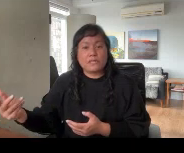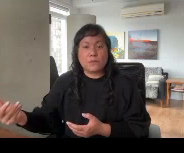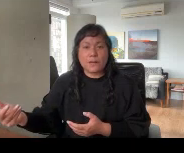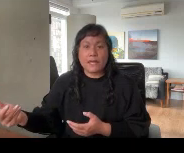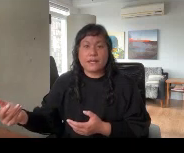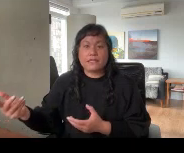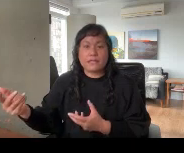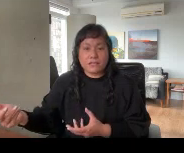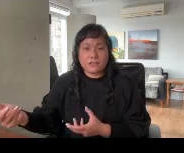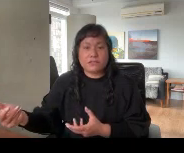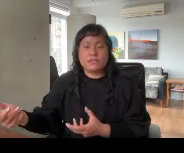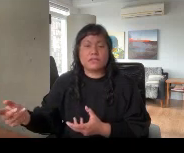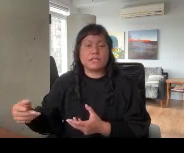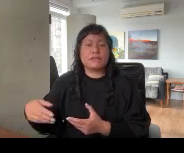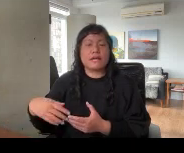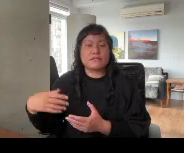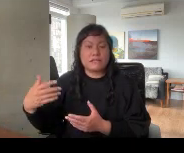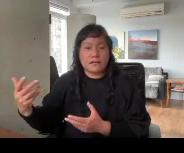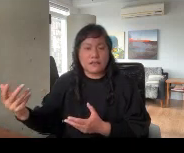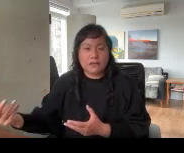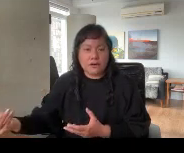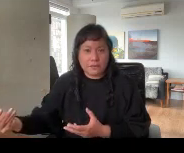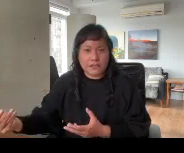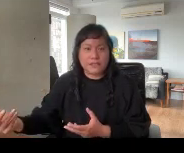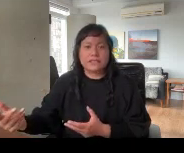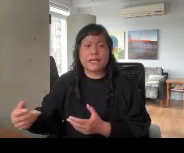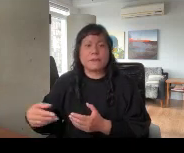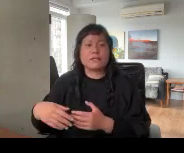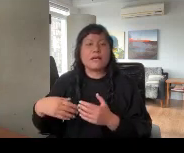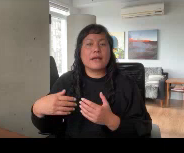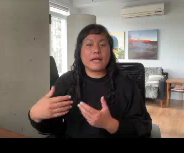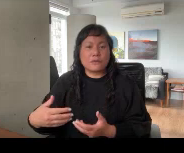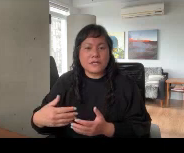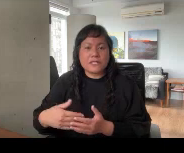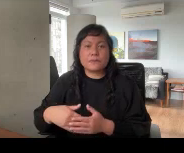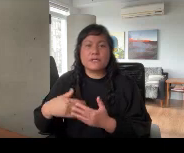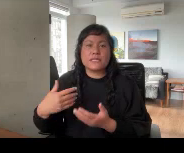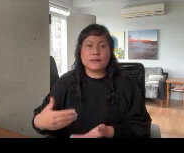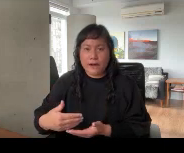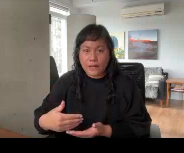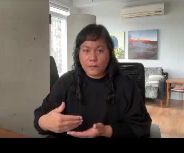choice we make as an institution. As stated in our mission statement and our principles and in our